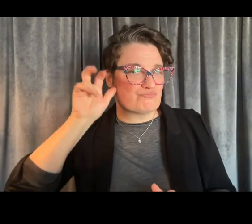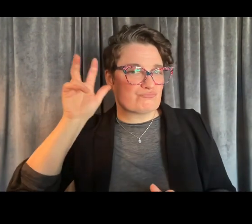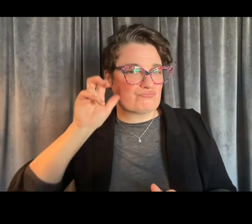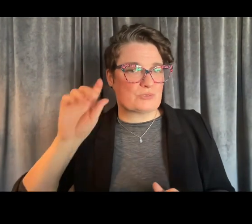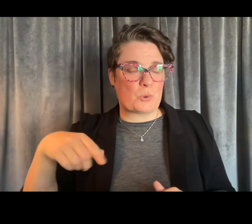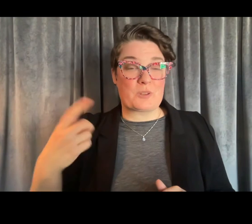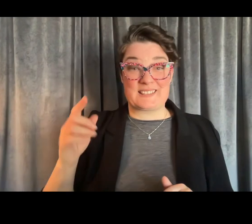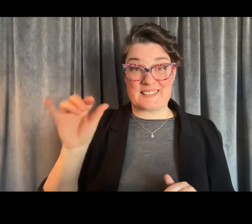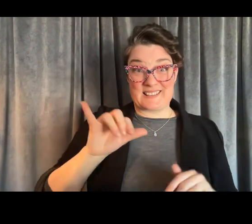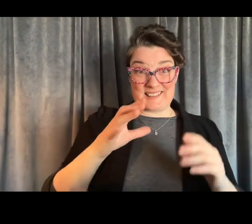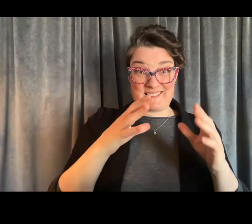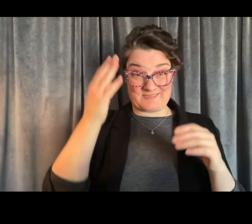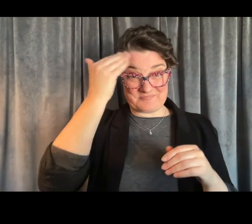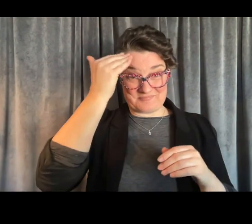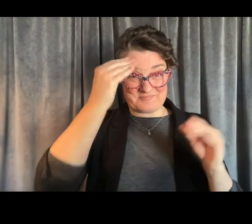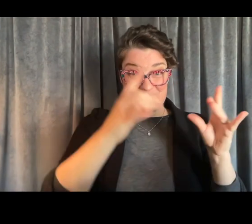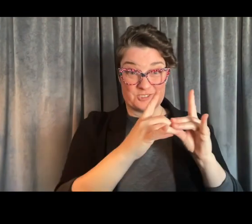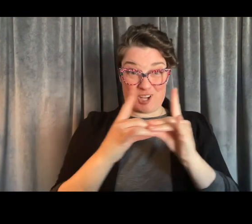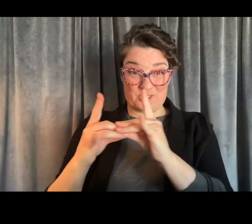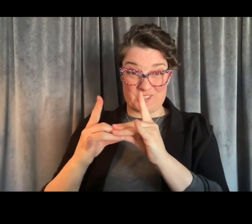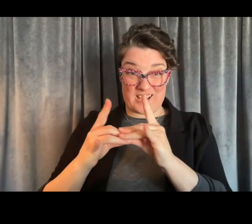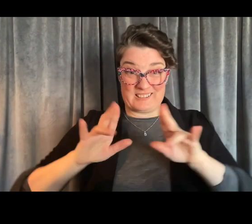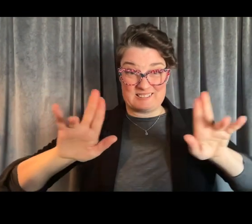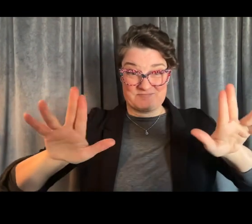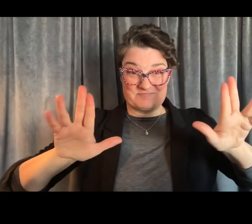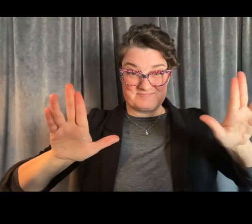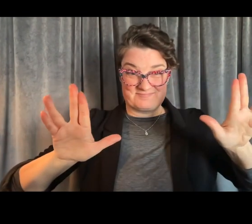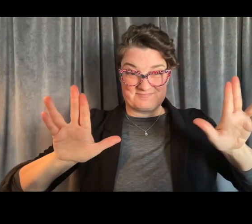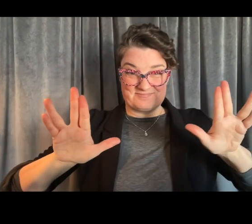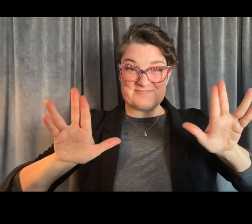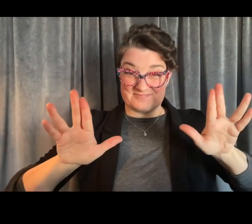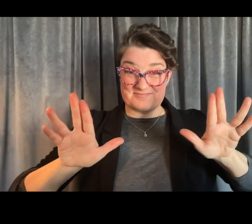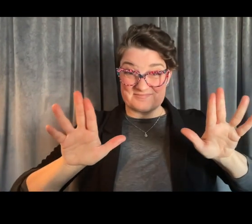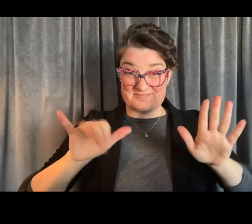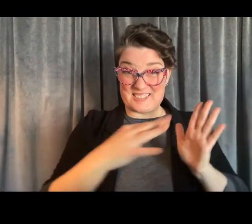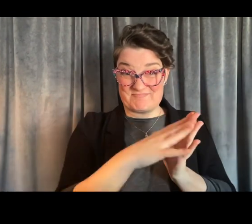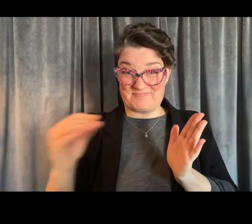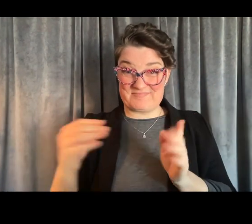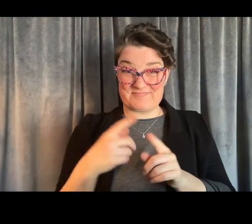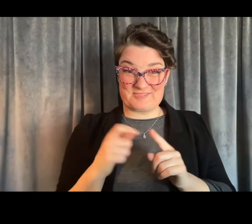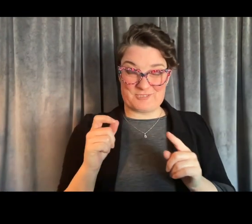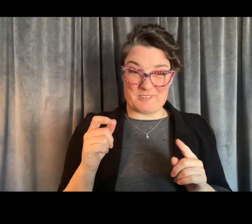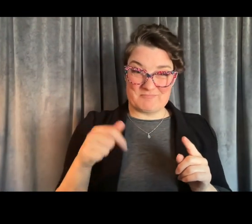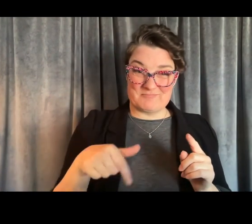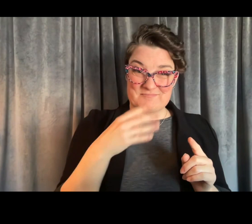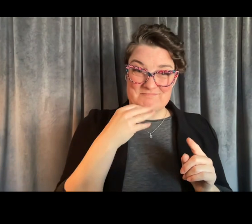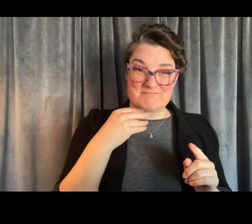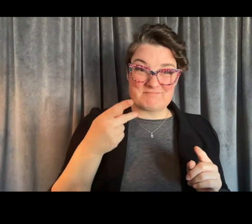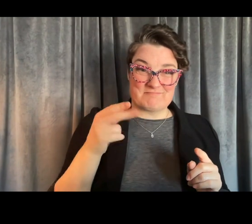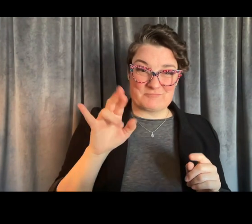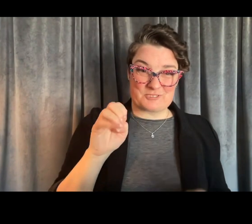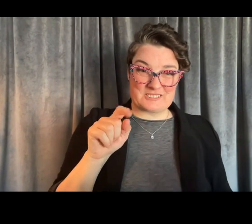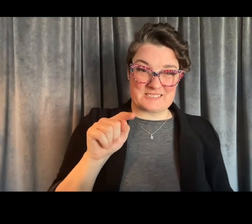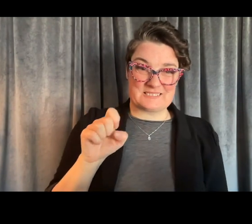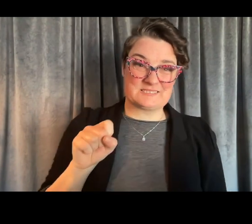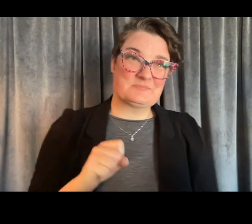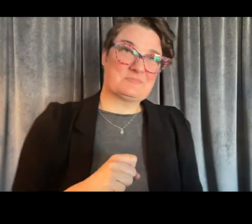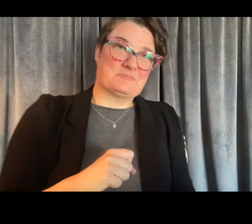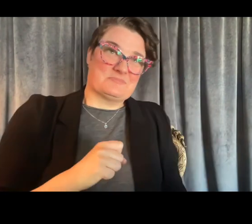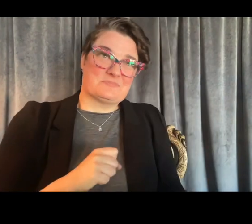Yep the Live Long and Prosper Spock hands. Um, and do that on either side of your head, and then with your head in the middle, that's seven.